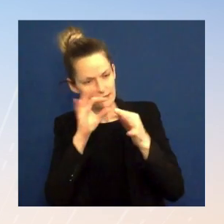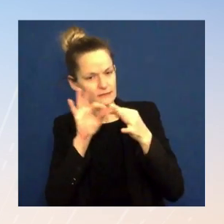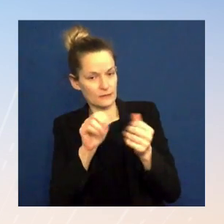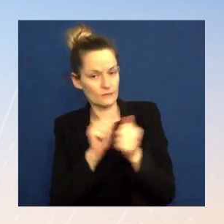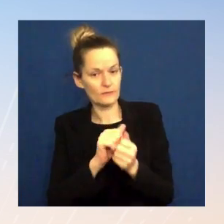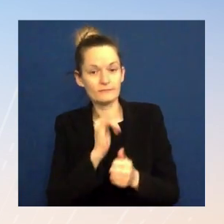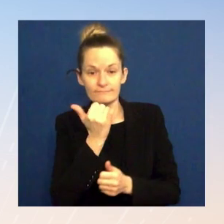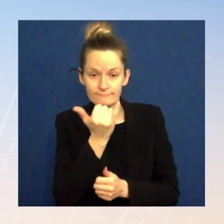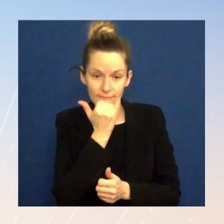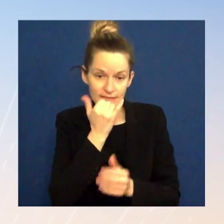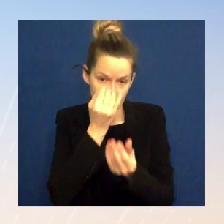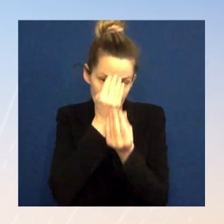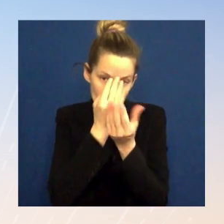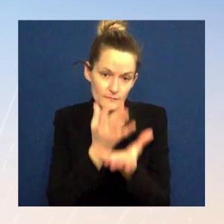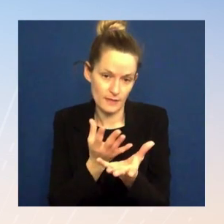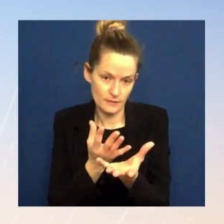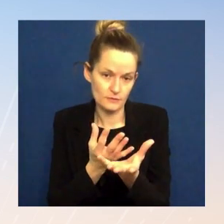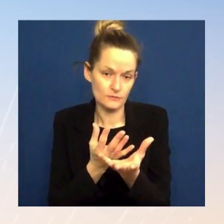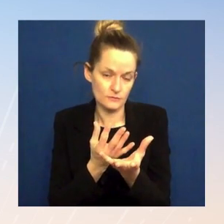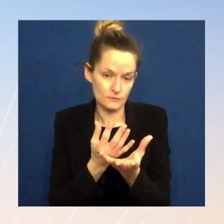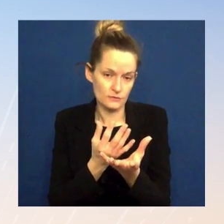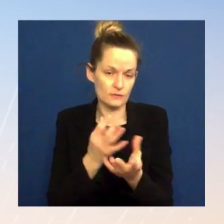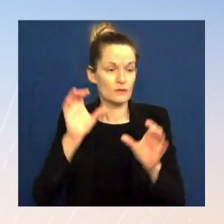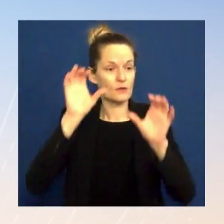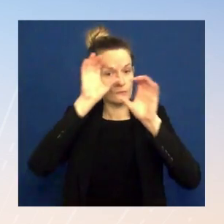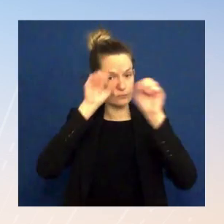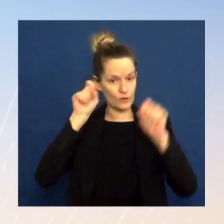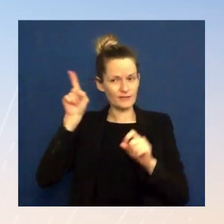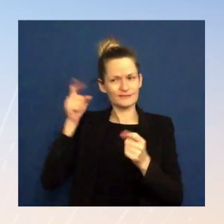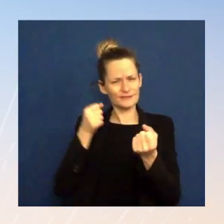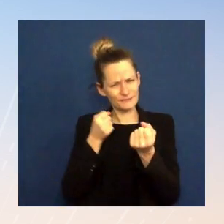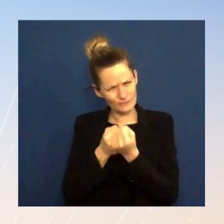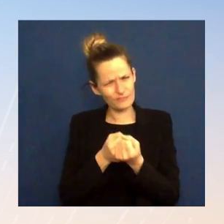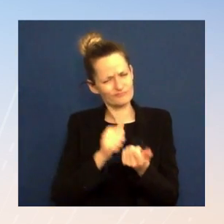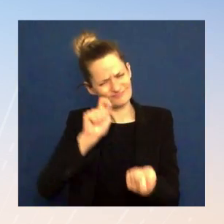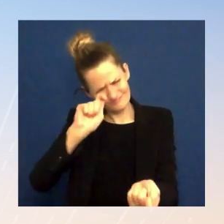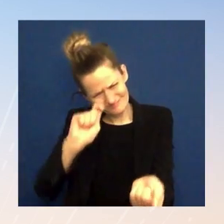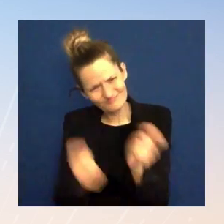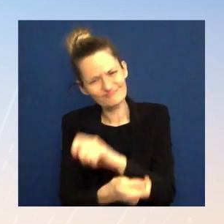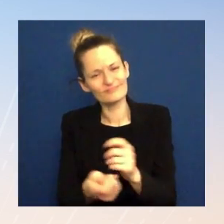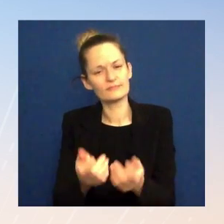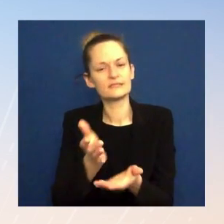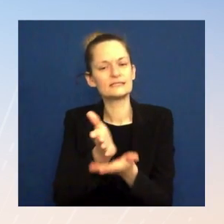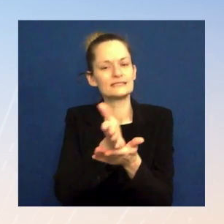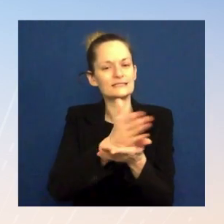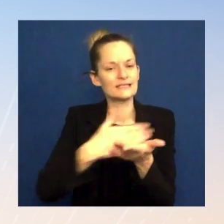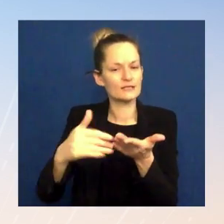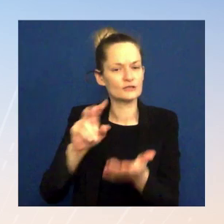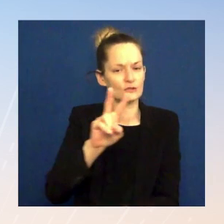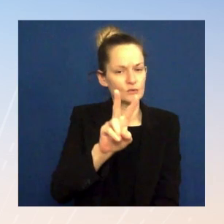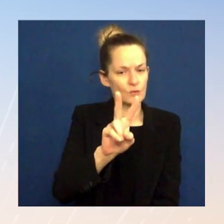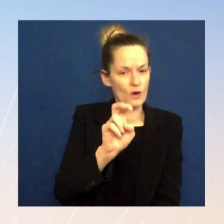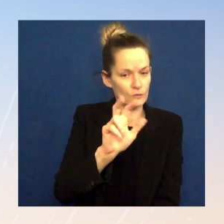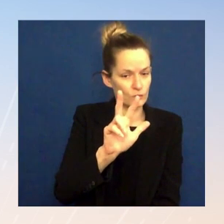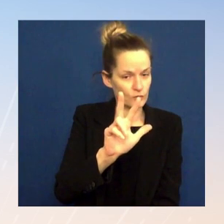for reforms to Section 230. That remains his position. And, obviously, seeing not just the testimony